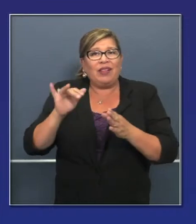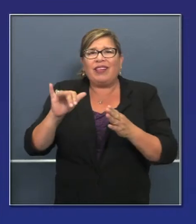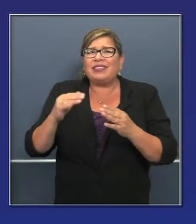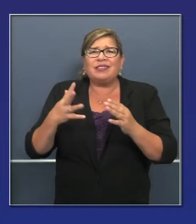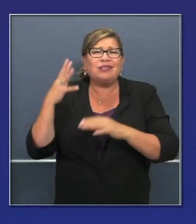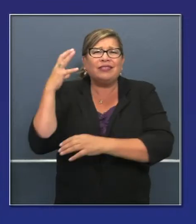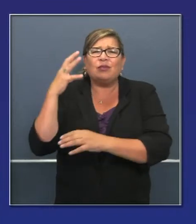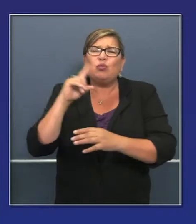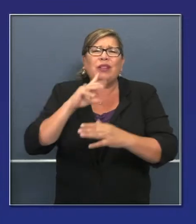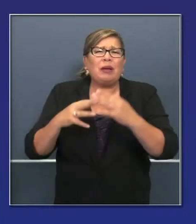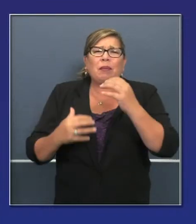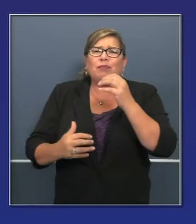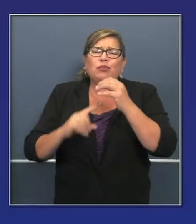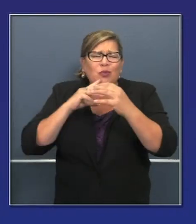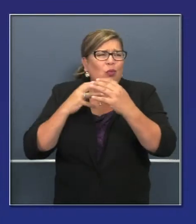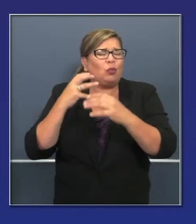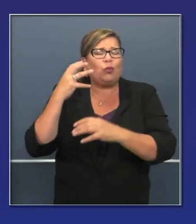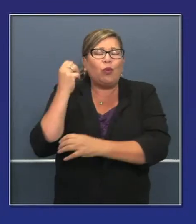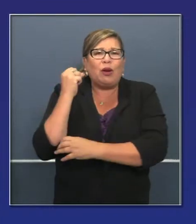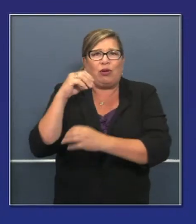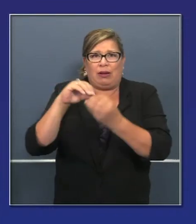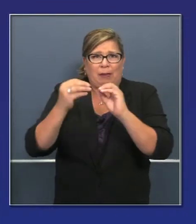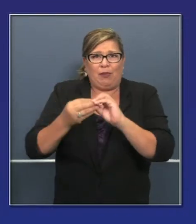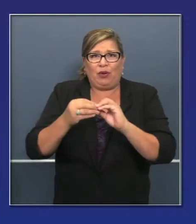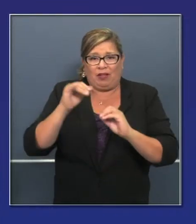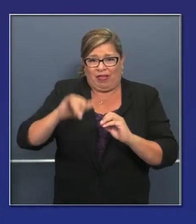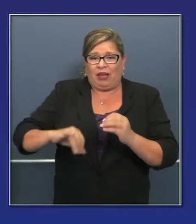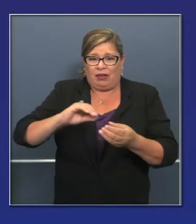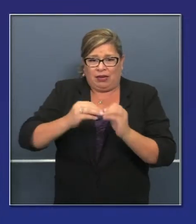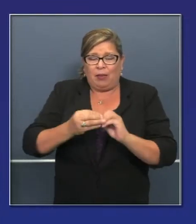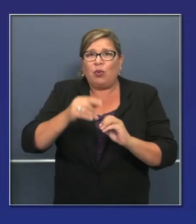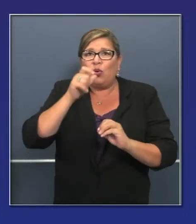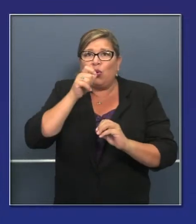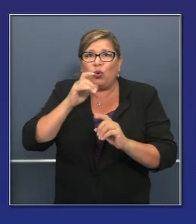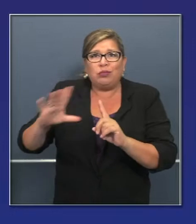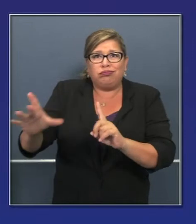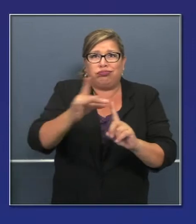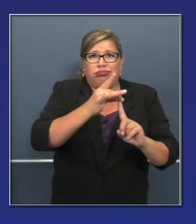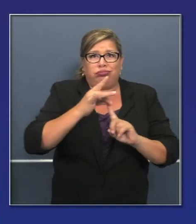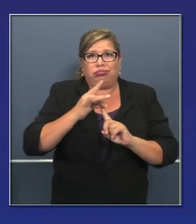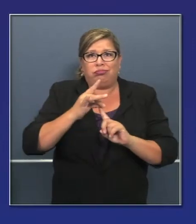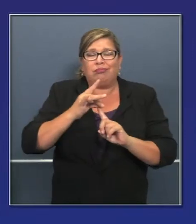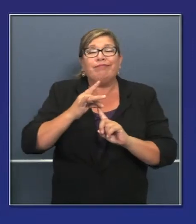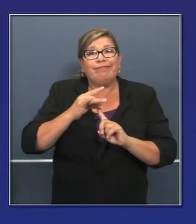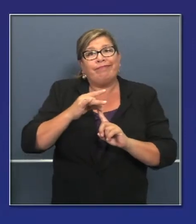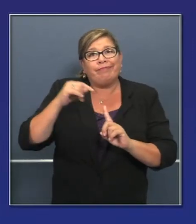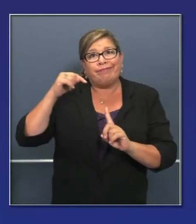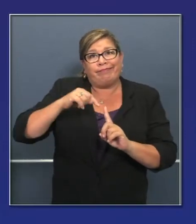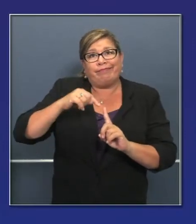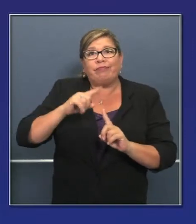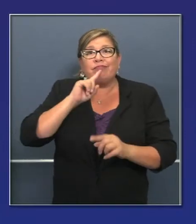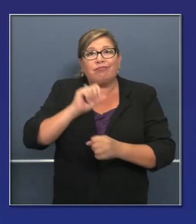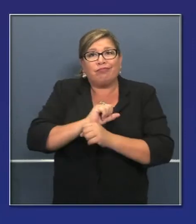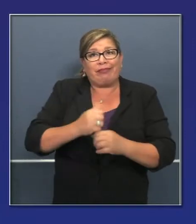positive for kovat 19 now a lot has been said about not only the increase in the total numbers